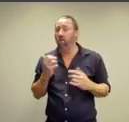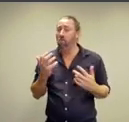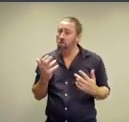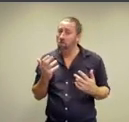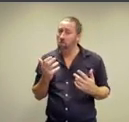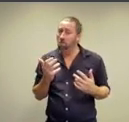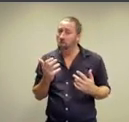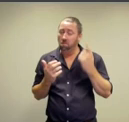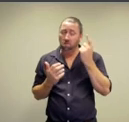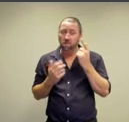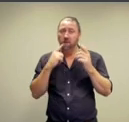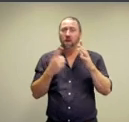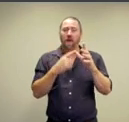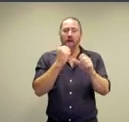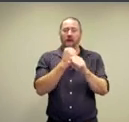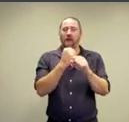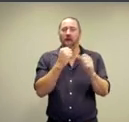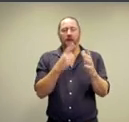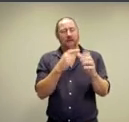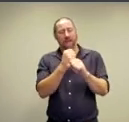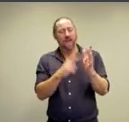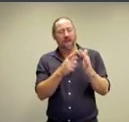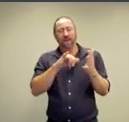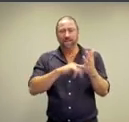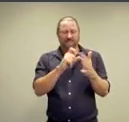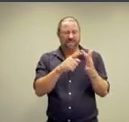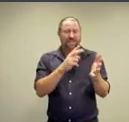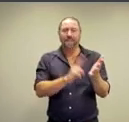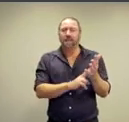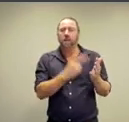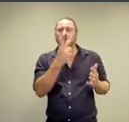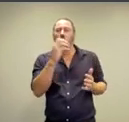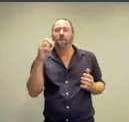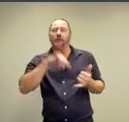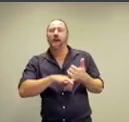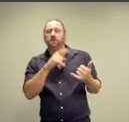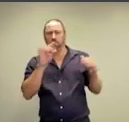expressing that, where we see